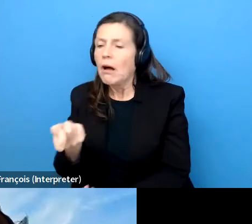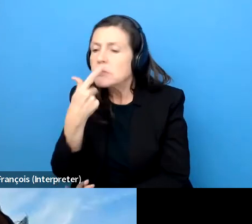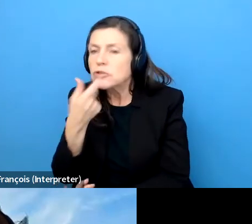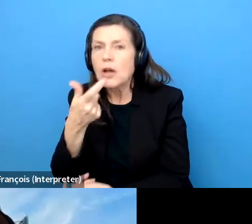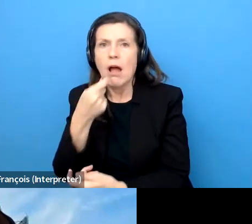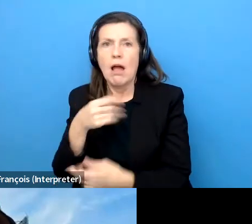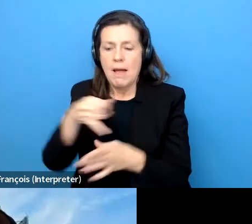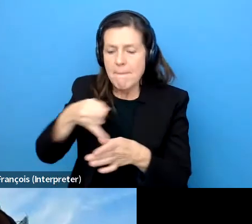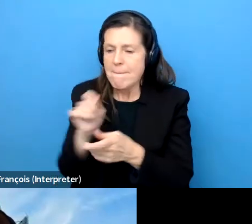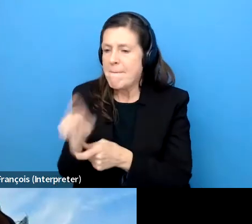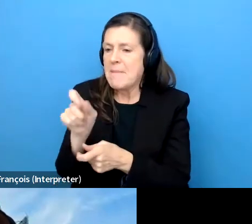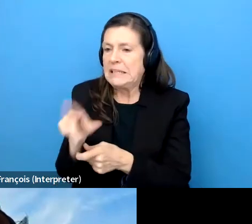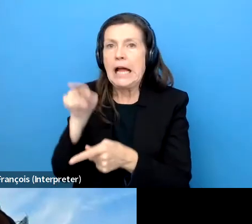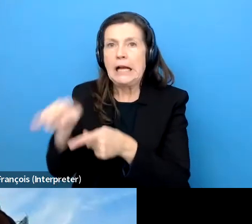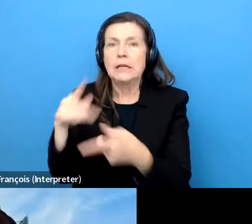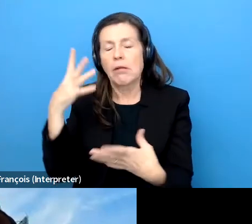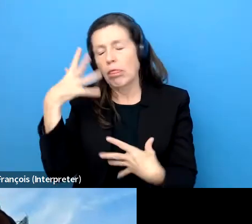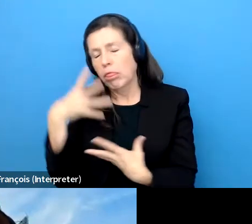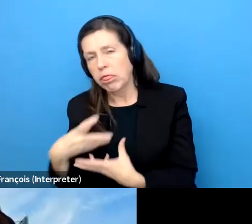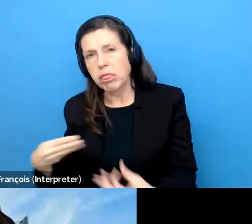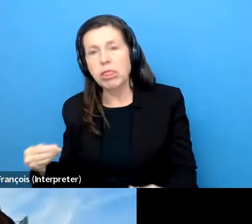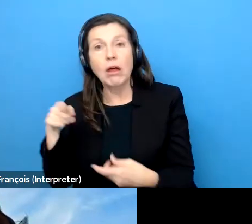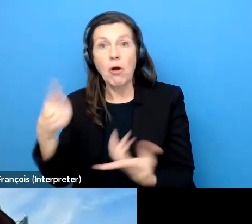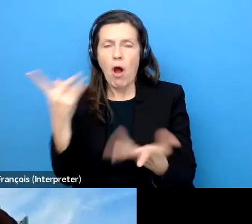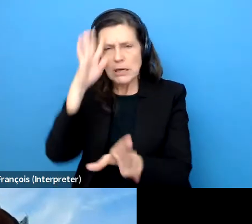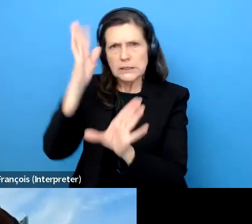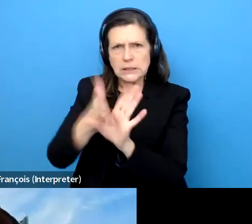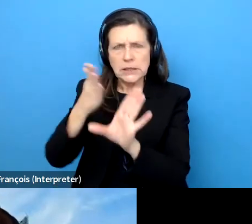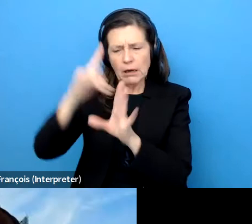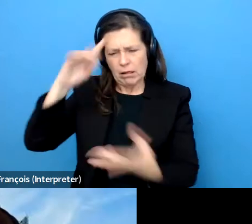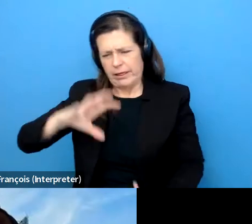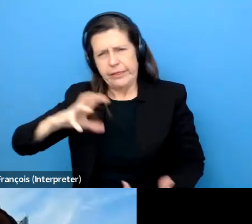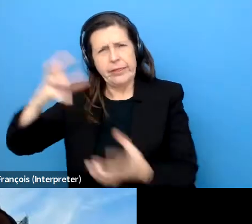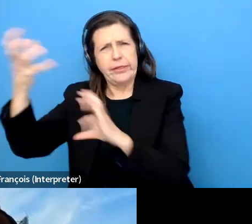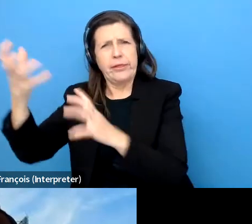or other serious forms of psychological or physical violence,